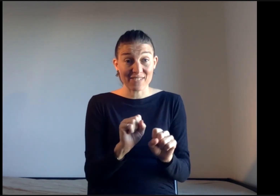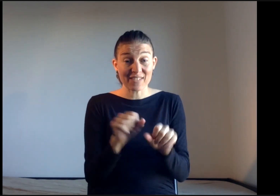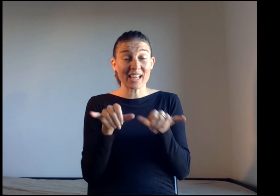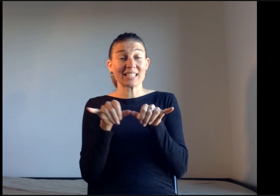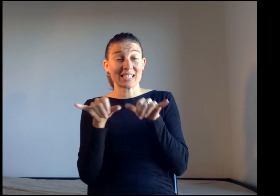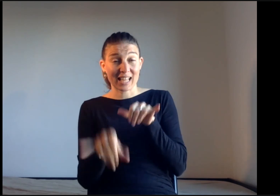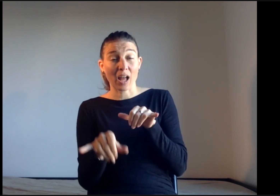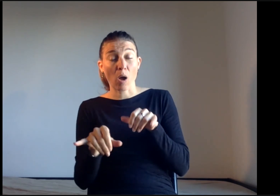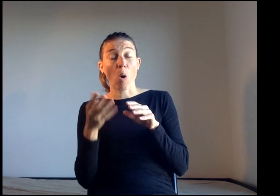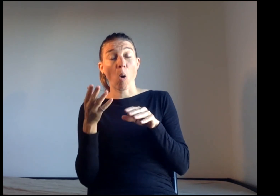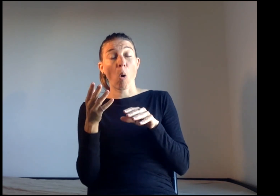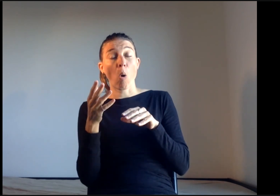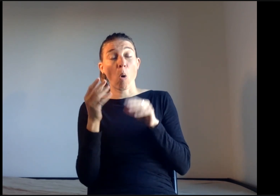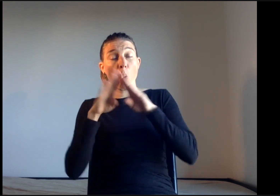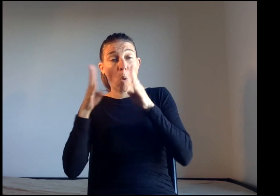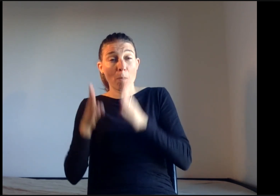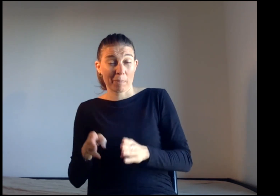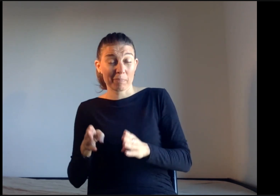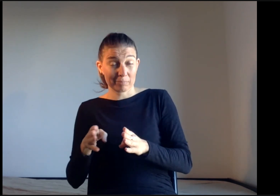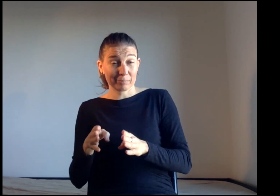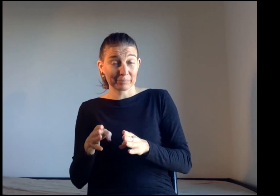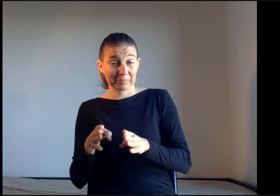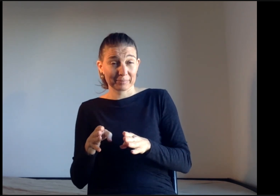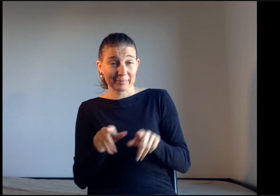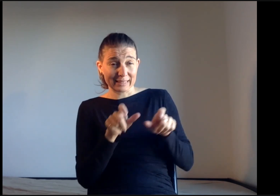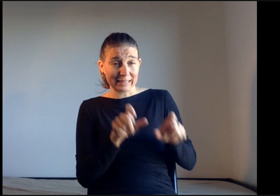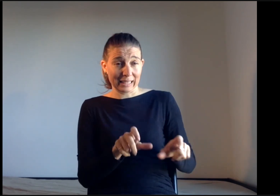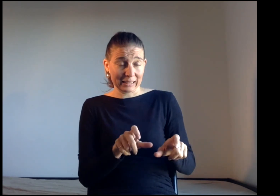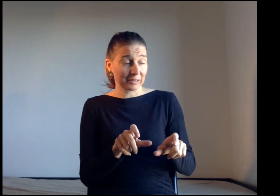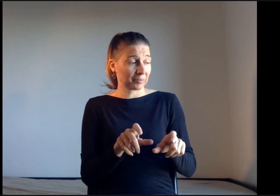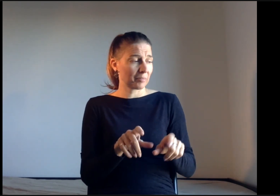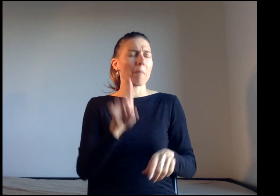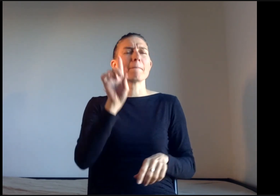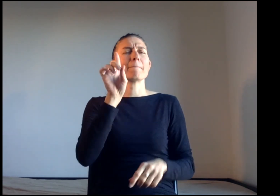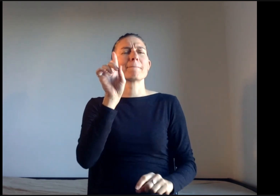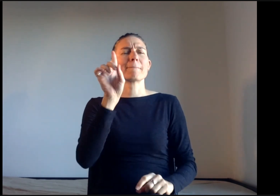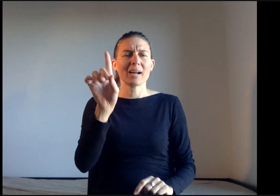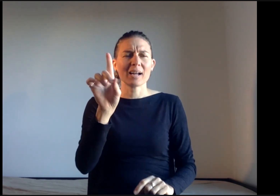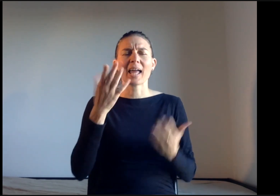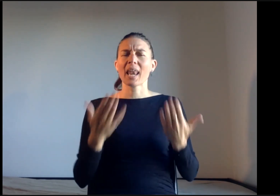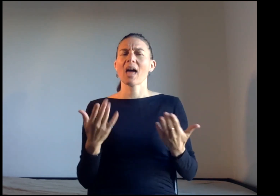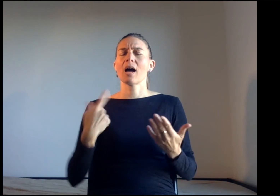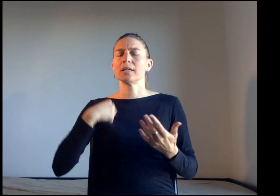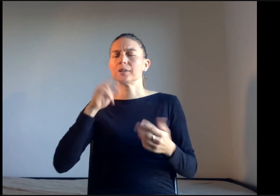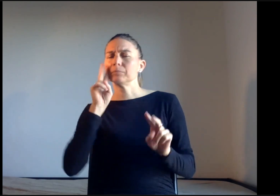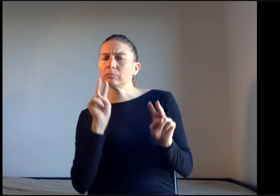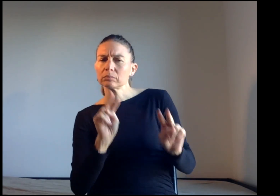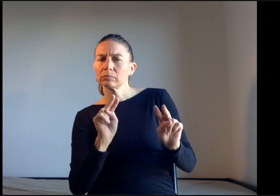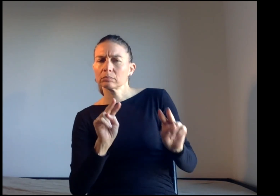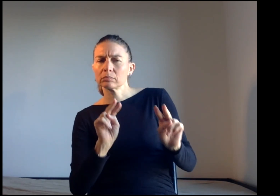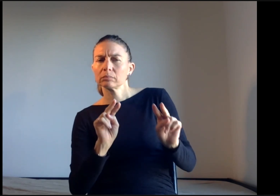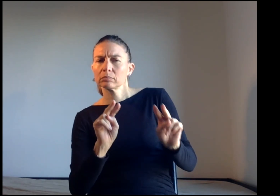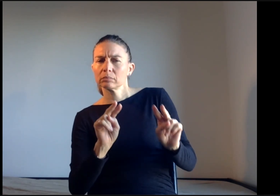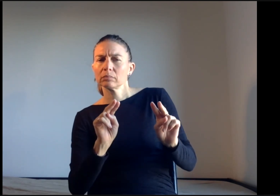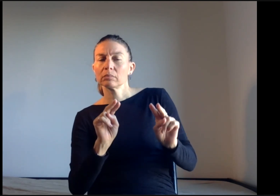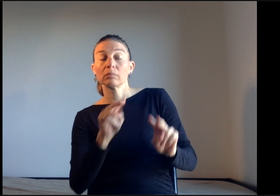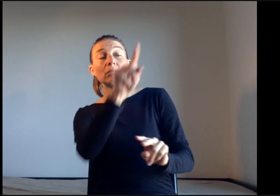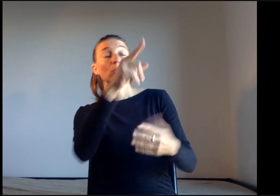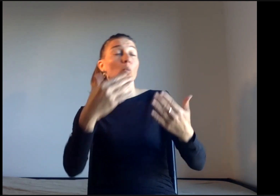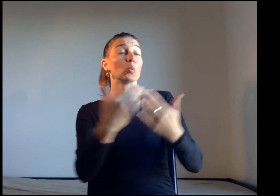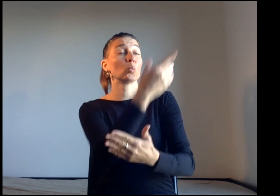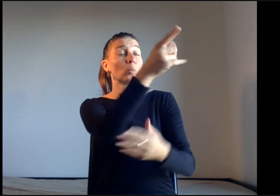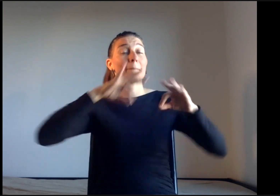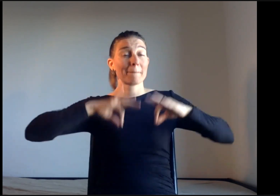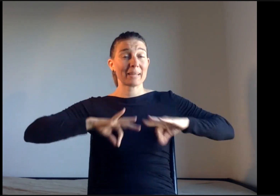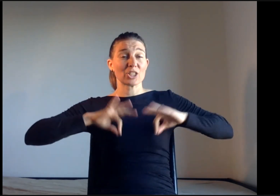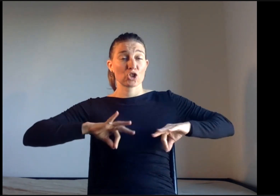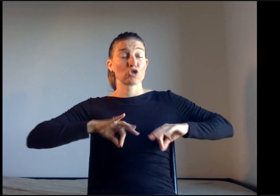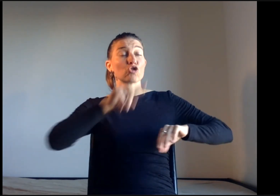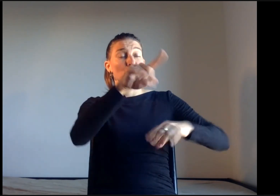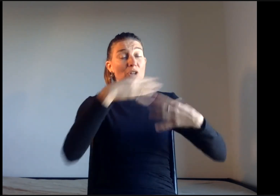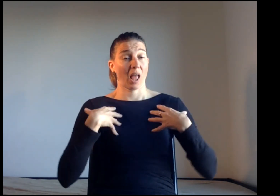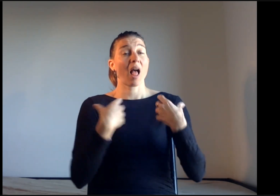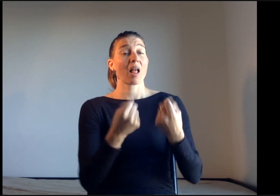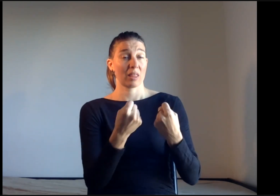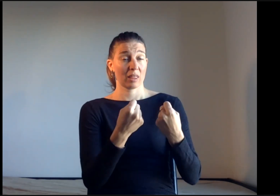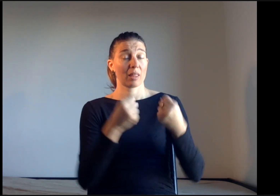We're monitoring... the new decree of the Ministry of Health...